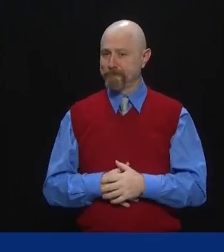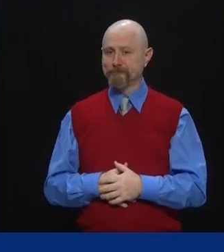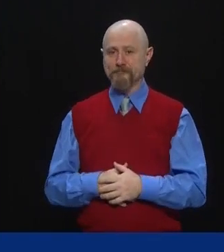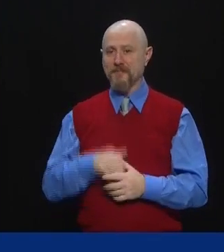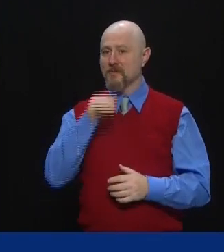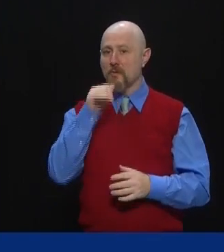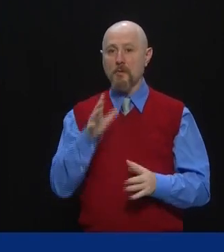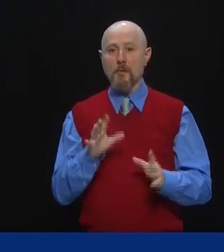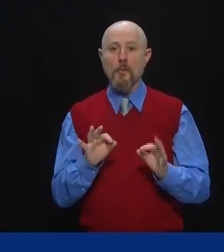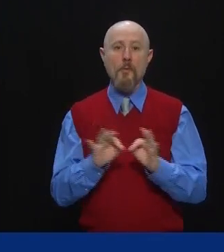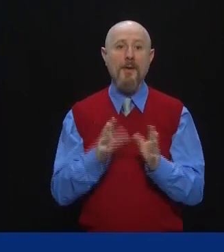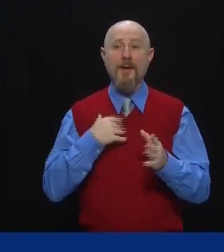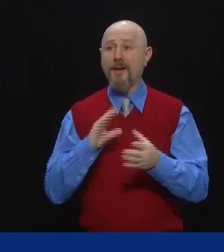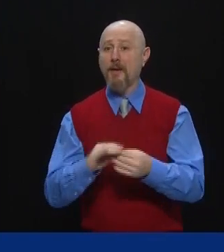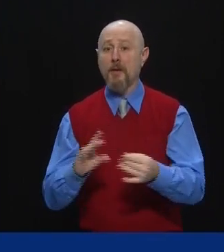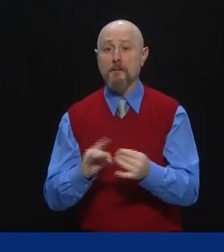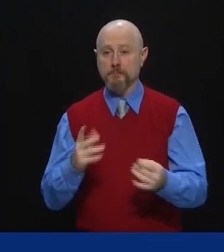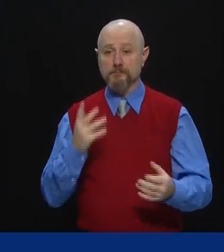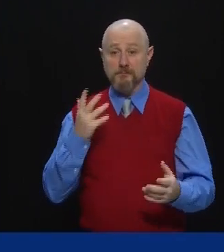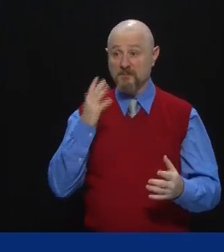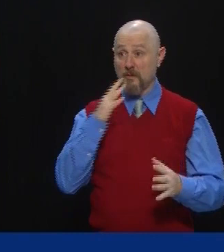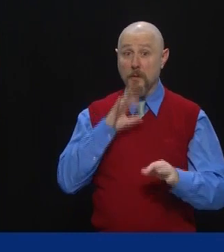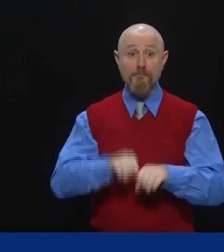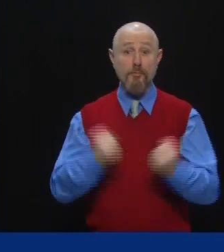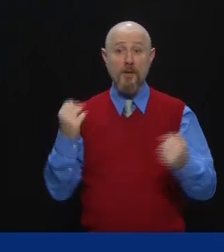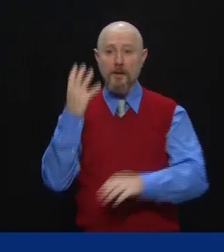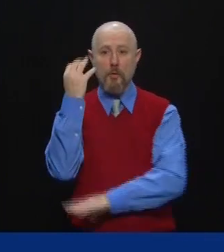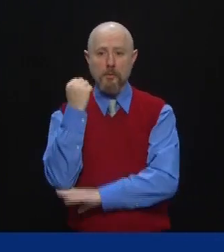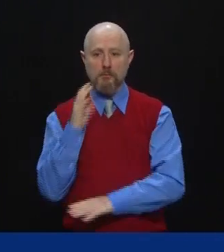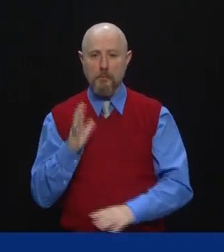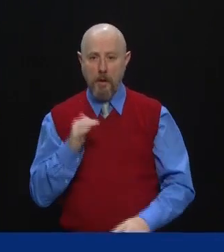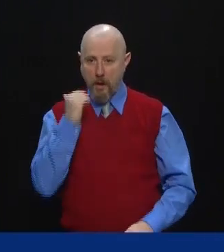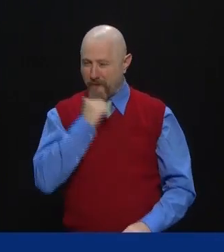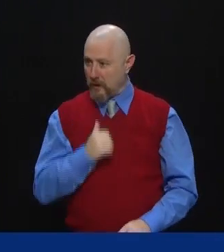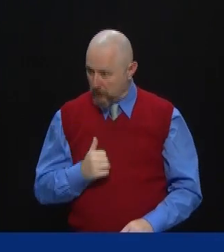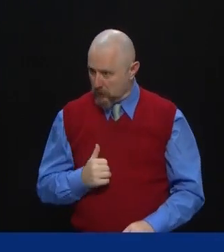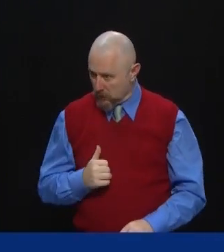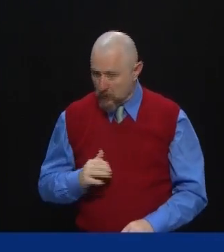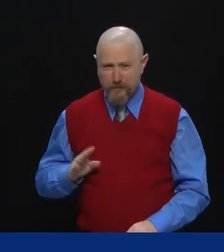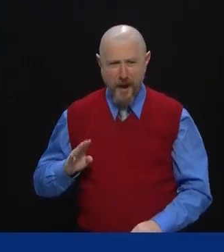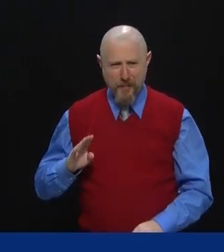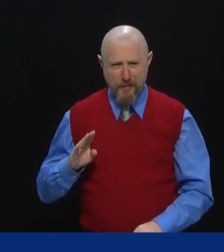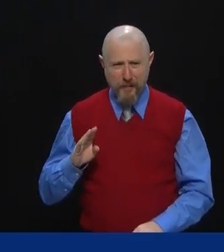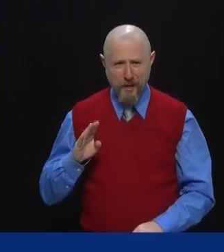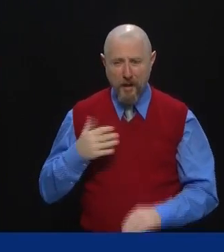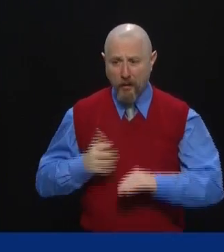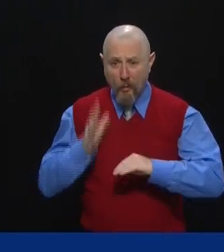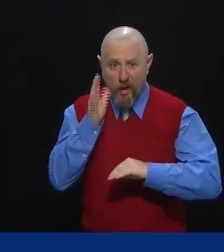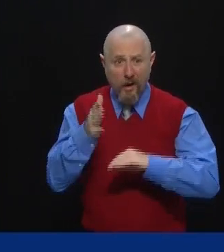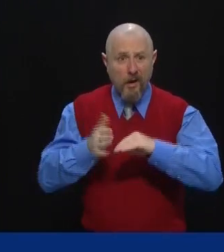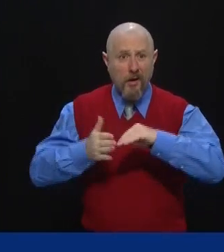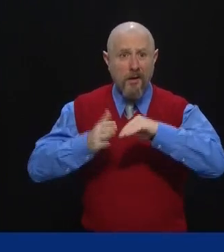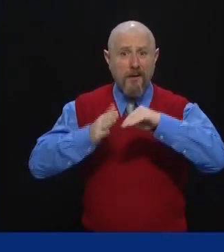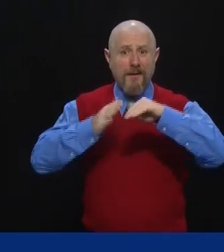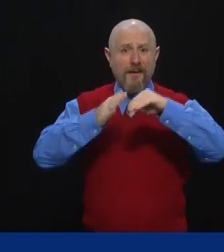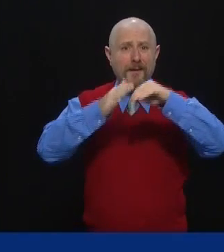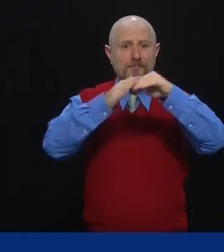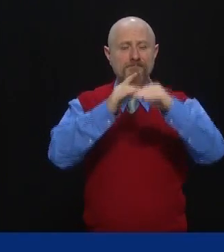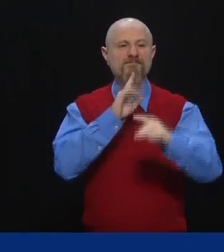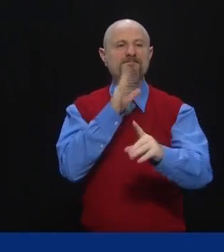TODAY. 76,555 CASES TODAY. NOTS WORTH IT TO SAY BREAKING RECORDS.